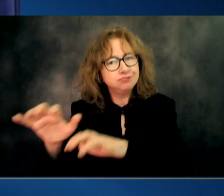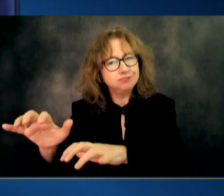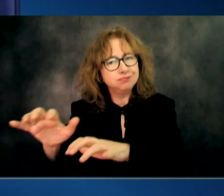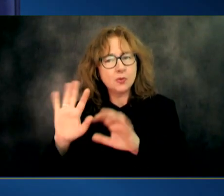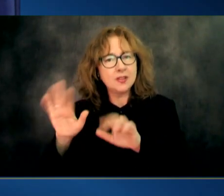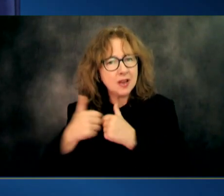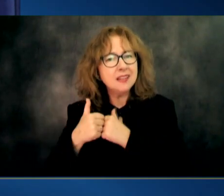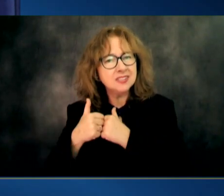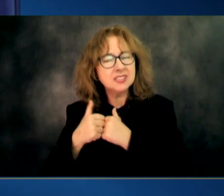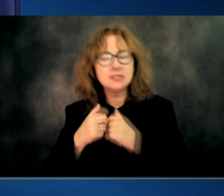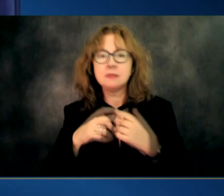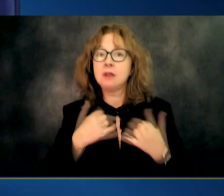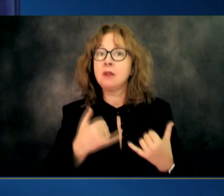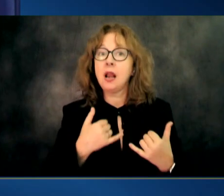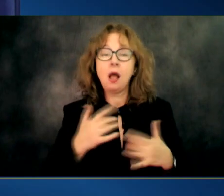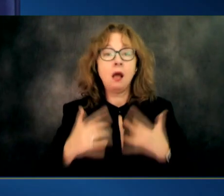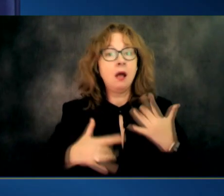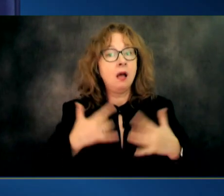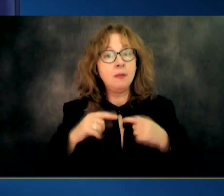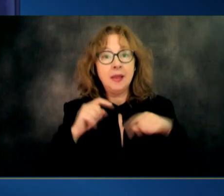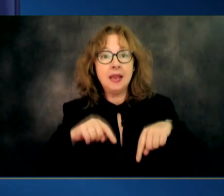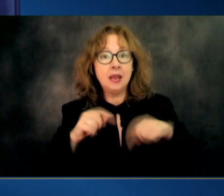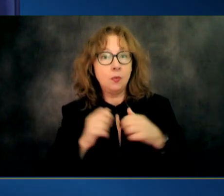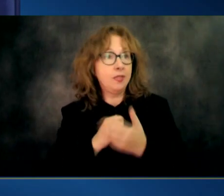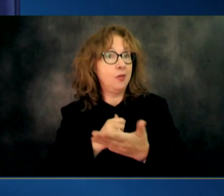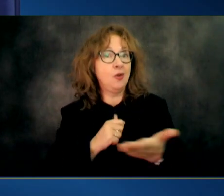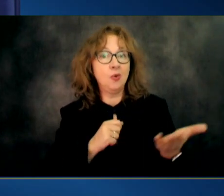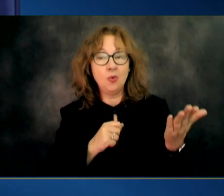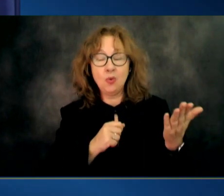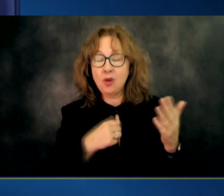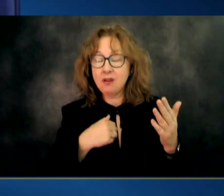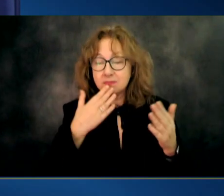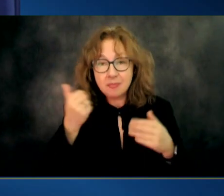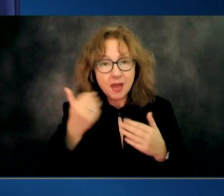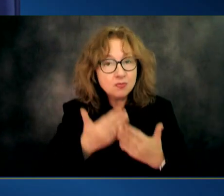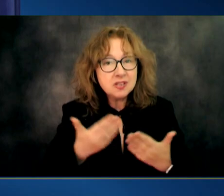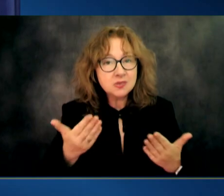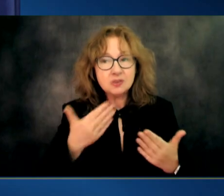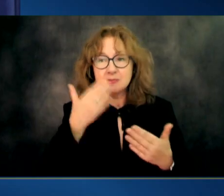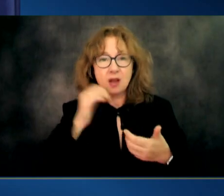because now we have these resources and we have these partnerships. So, thank you.